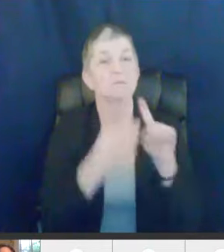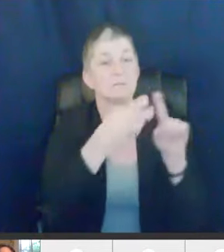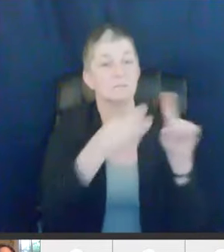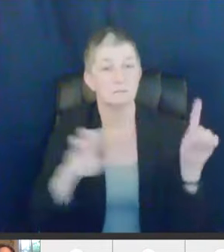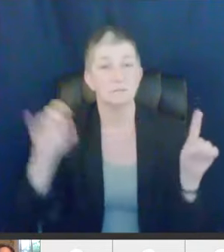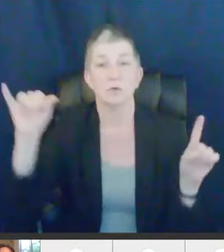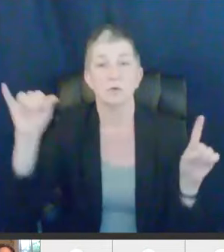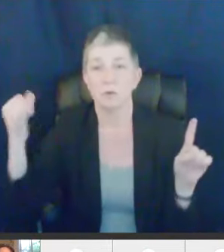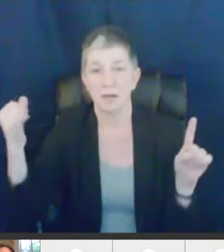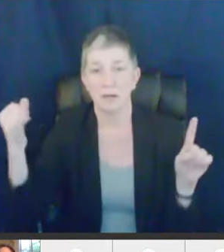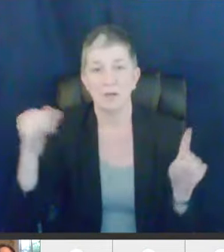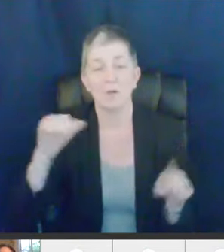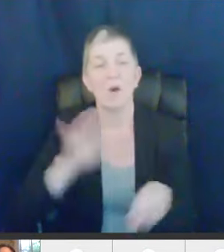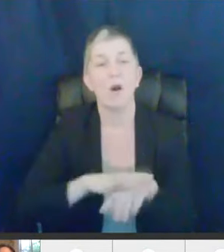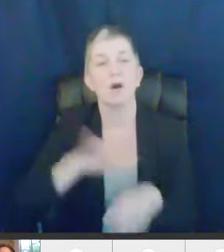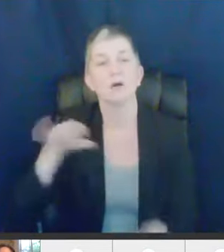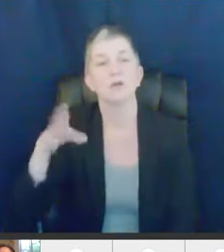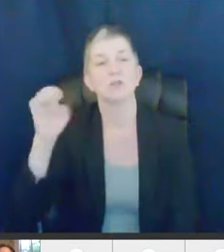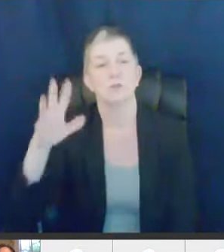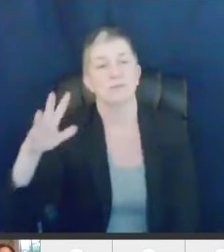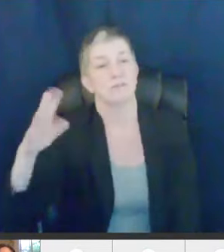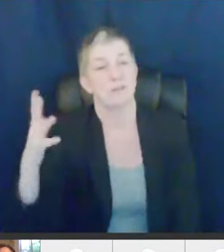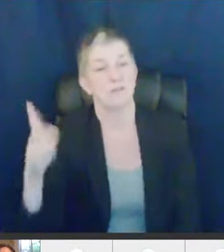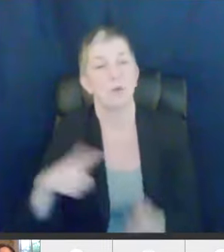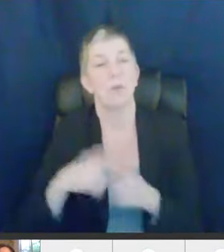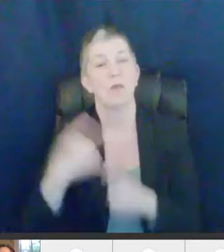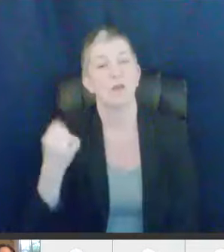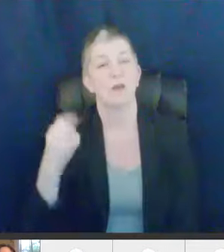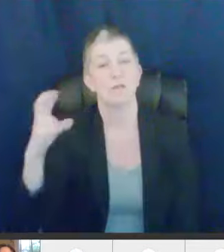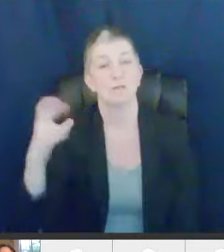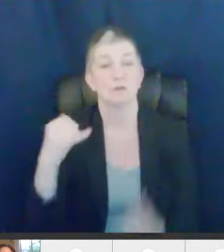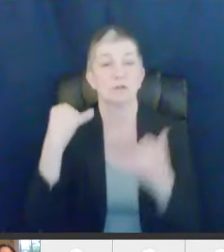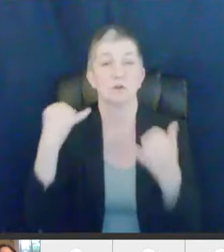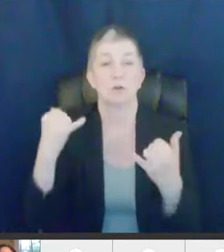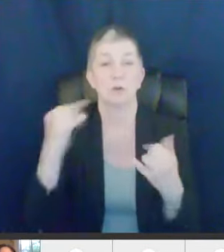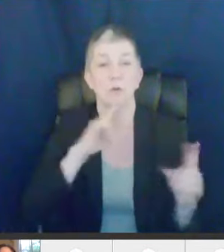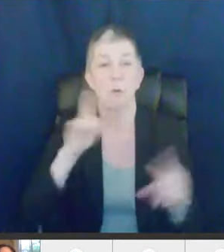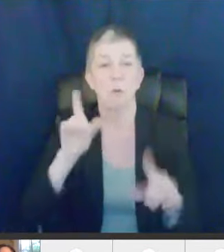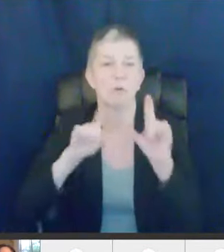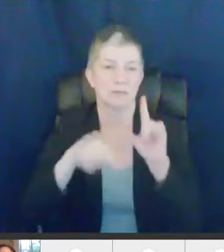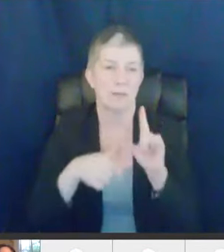June 5th when the governor's current order expires and on the voting question